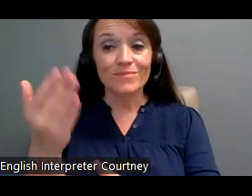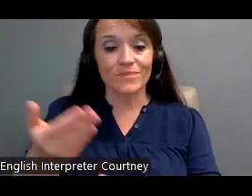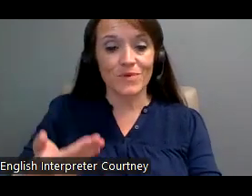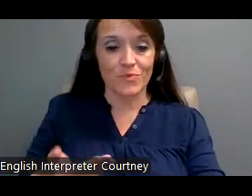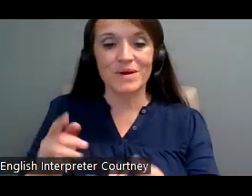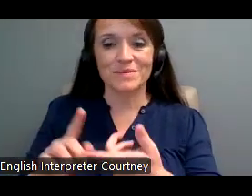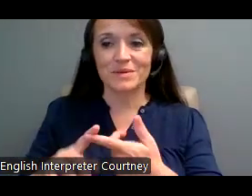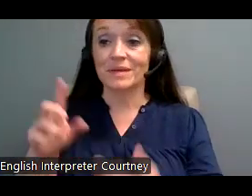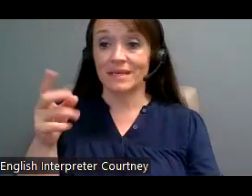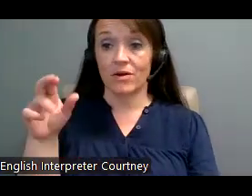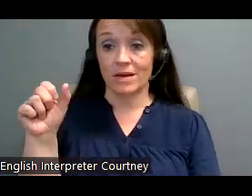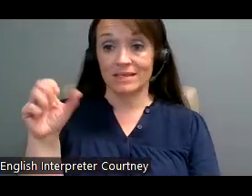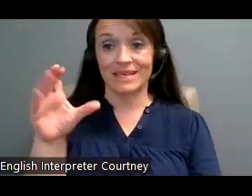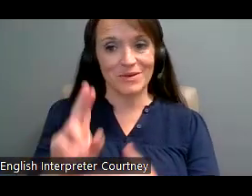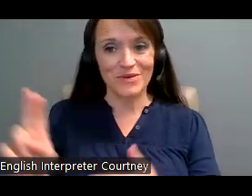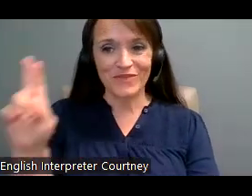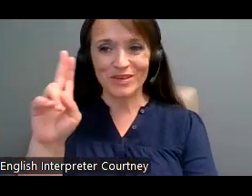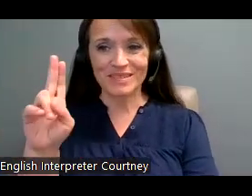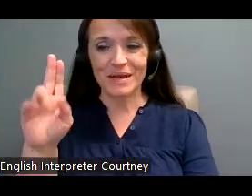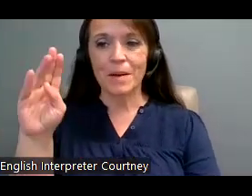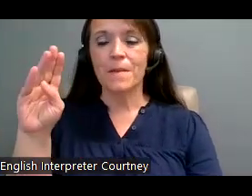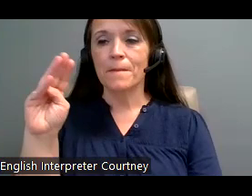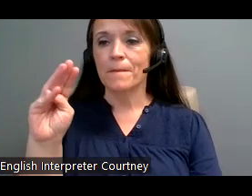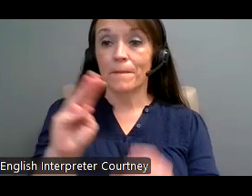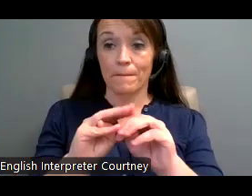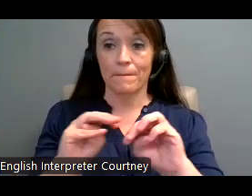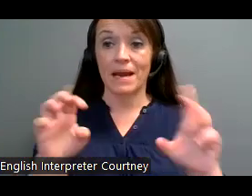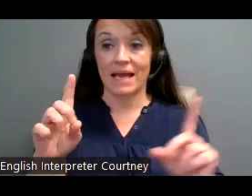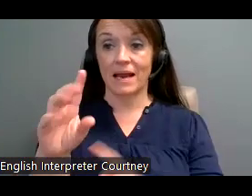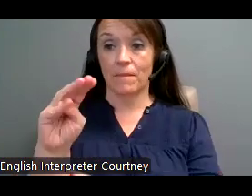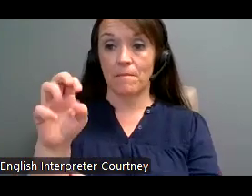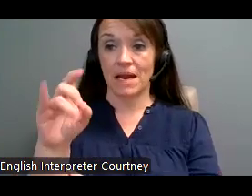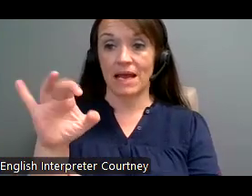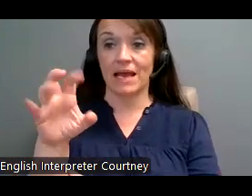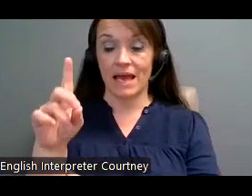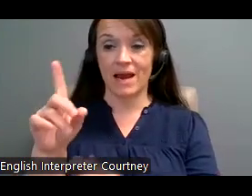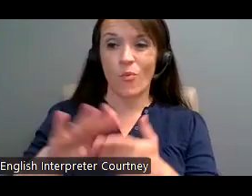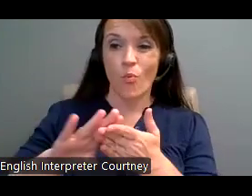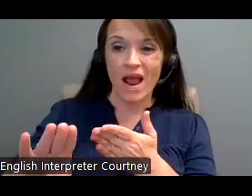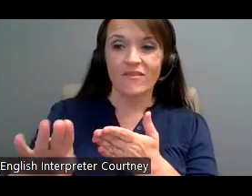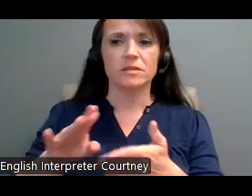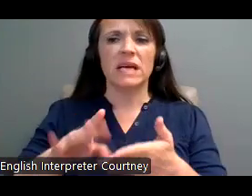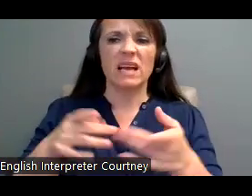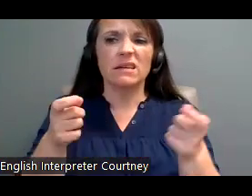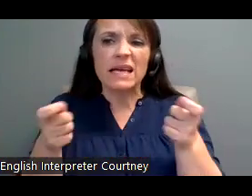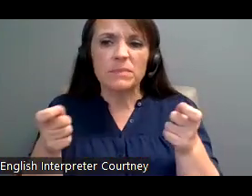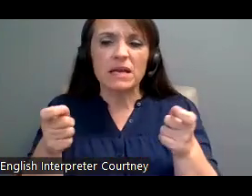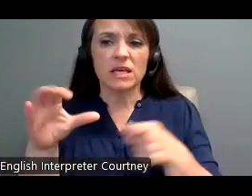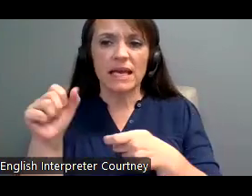DRSC University, Medicaid Waivers and Waiver Case Management. Our presenters today are Anna Maria Conner